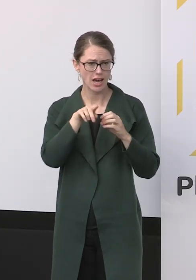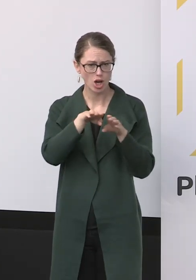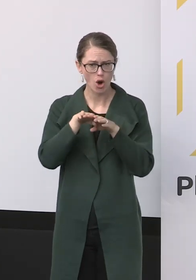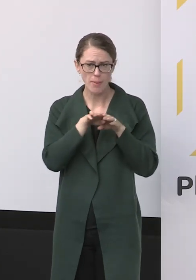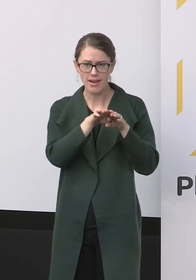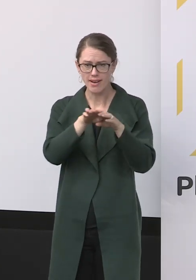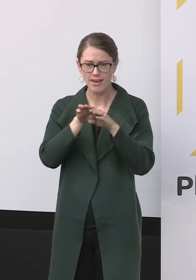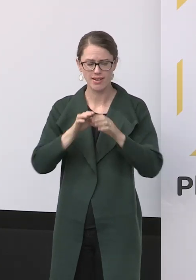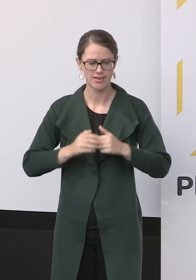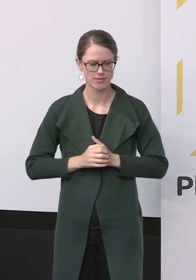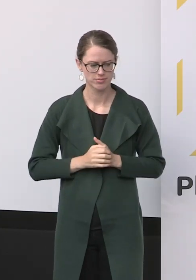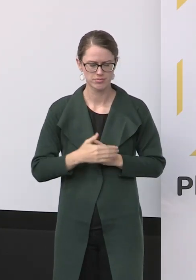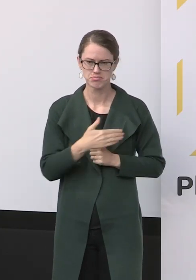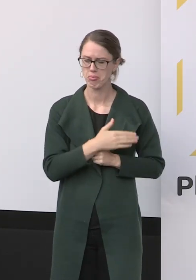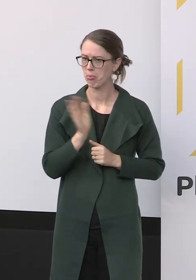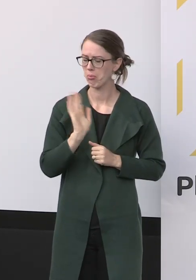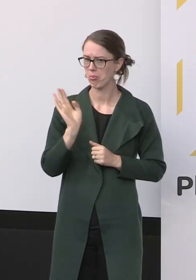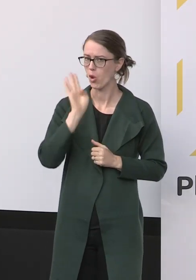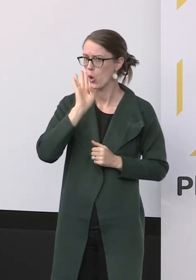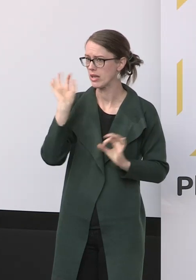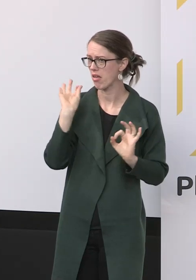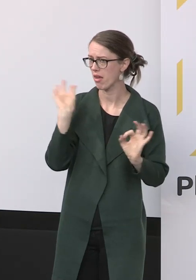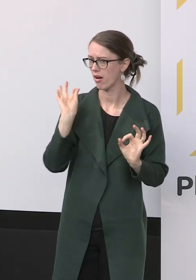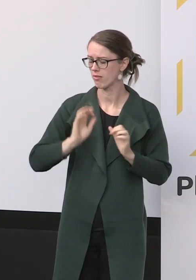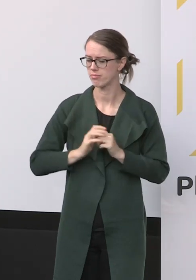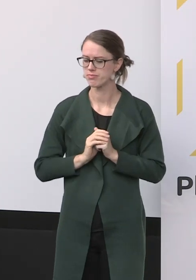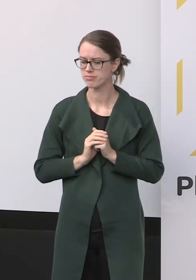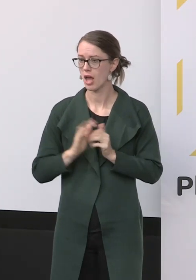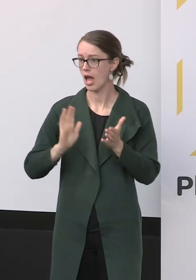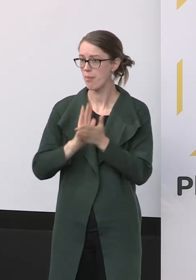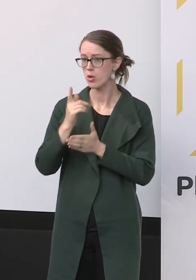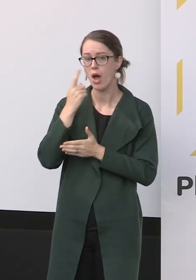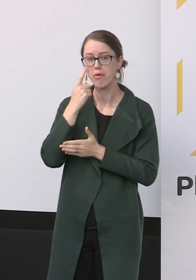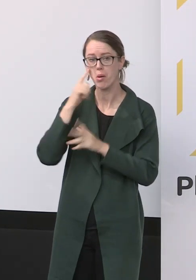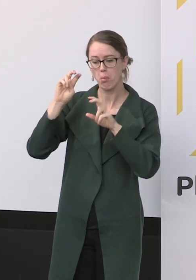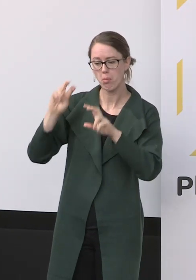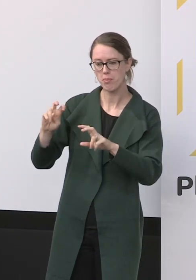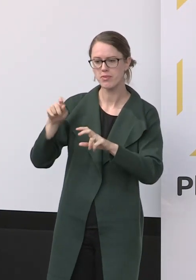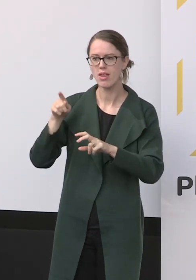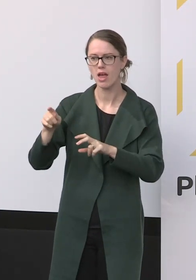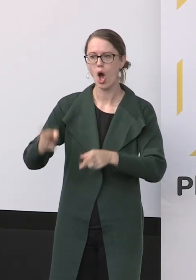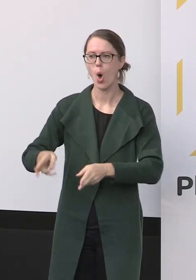a technical issue. Is this something that you've heard about, or is it a common problem that you're aware of? No, it's